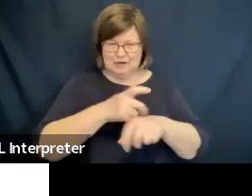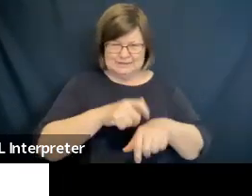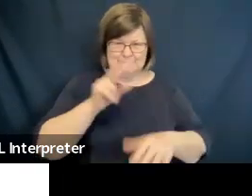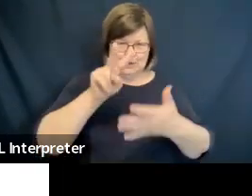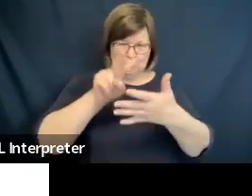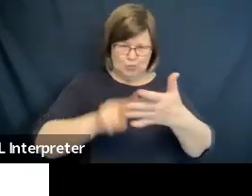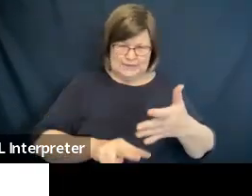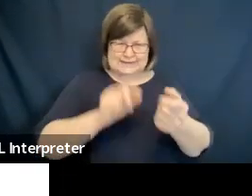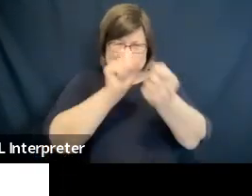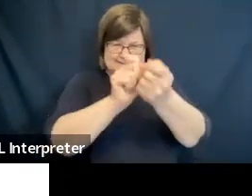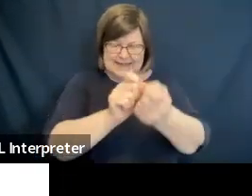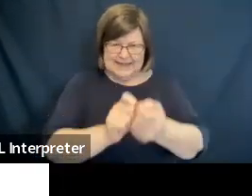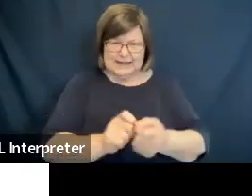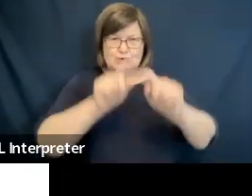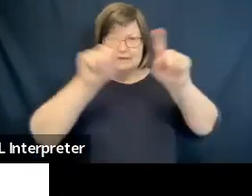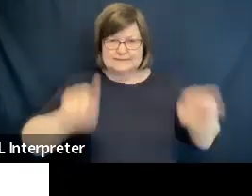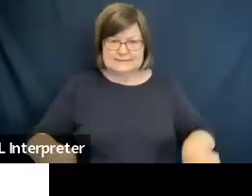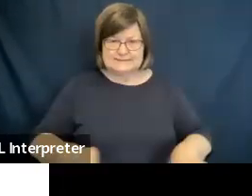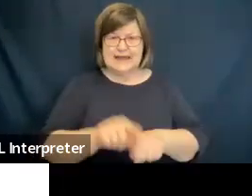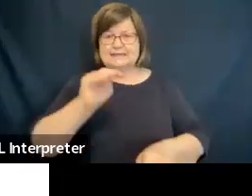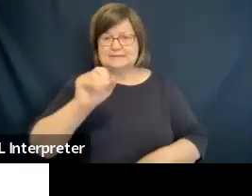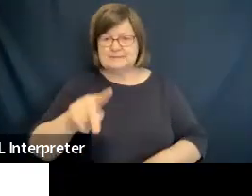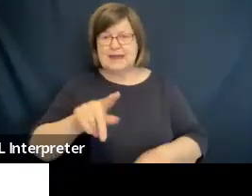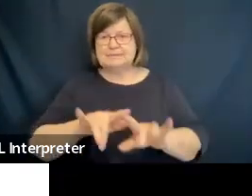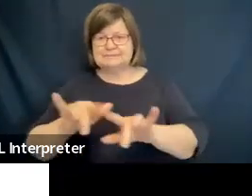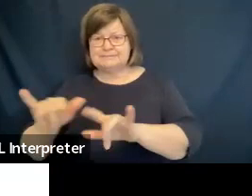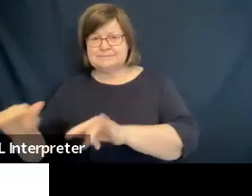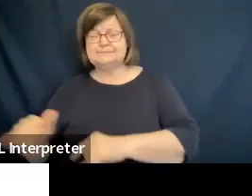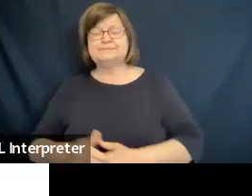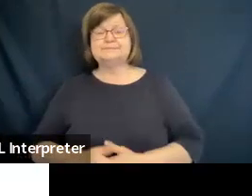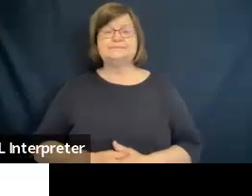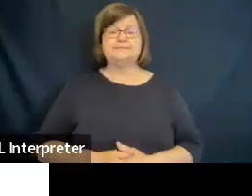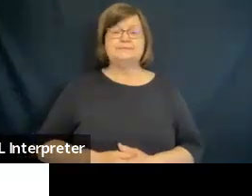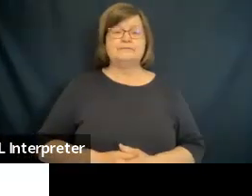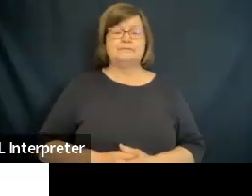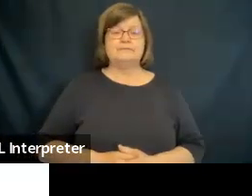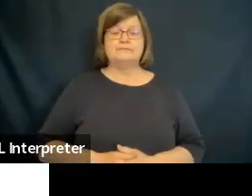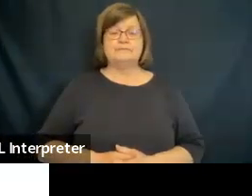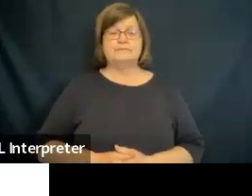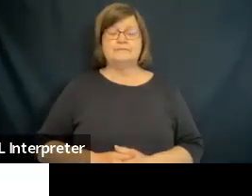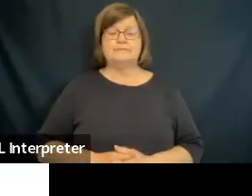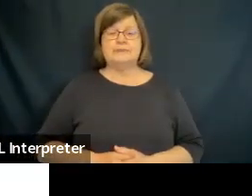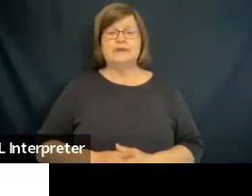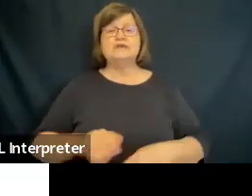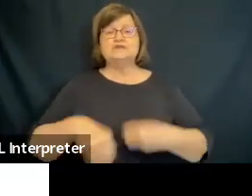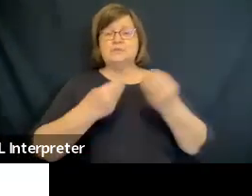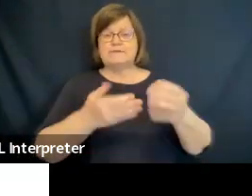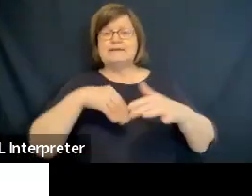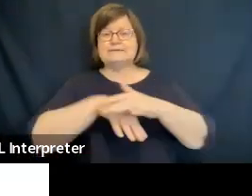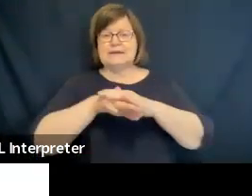details on signs, maps and other wayfinding tools. So providing accessible signage,